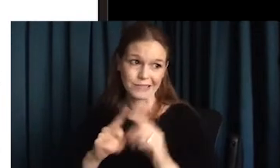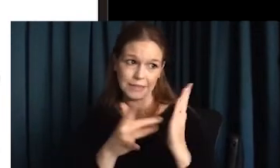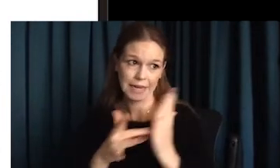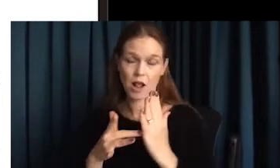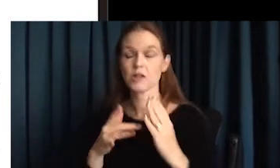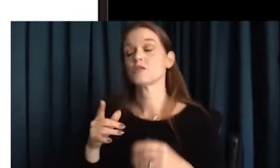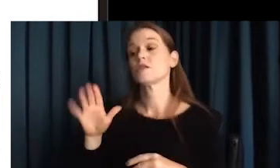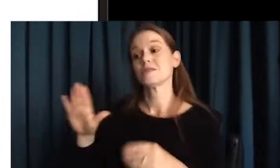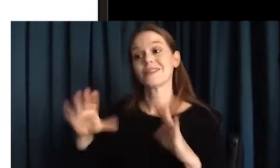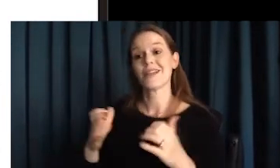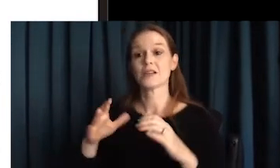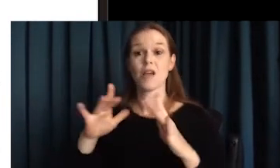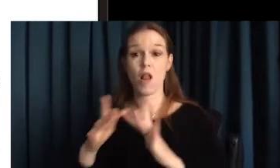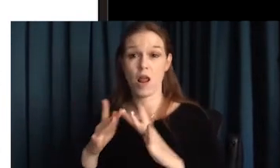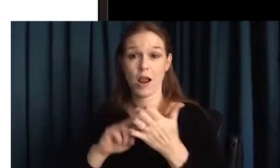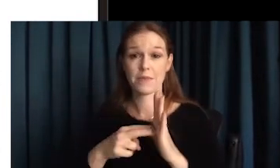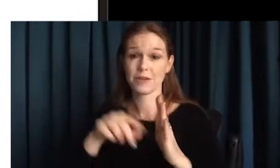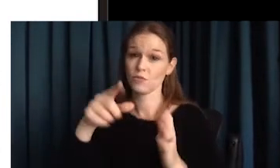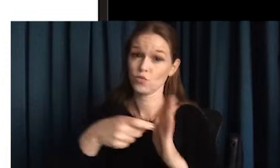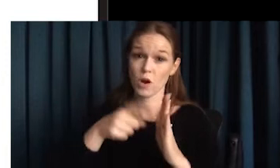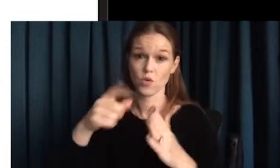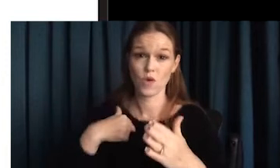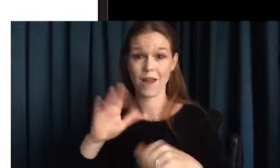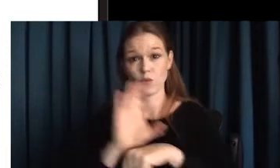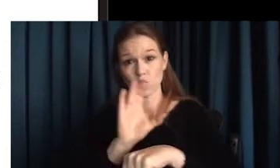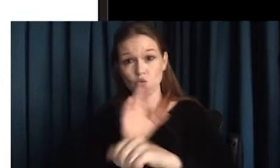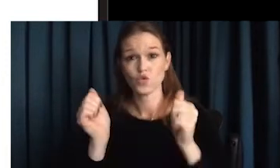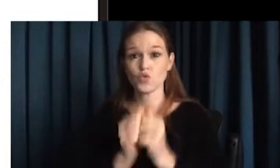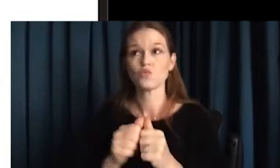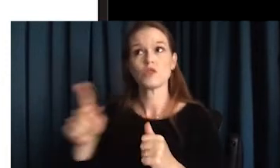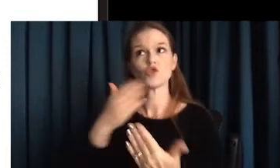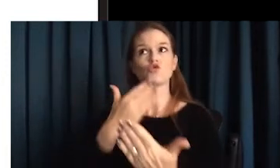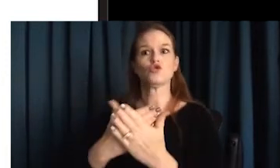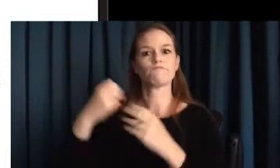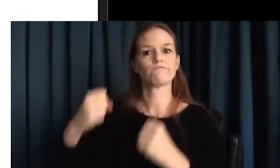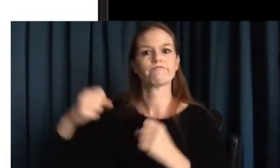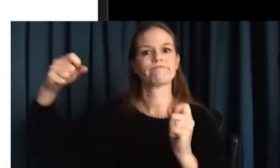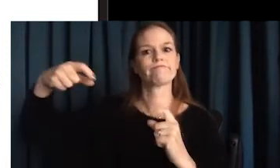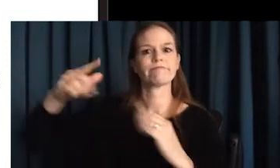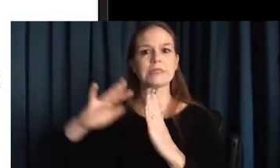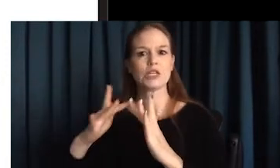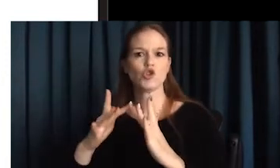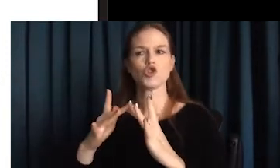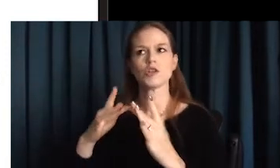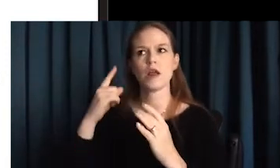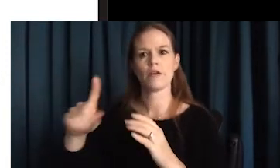a computer is required and reliable internet access. He'll let you know what software you're going to need to be able to do your homework